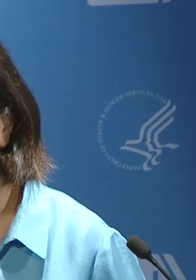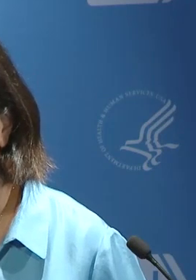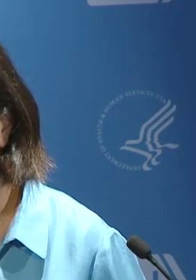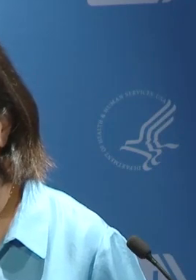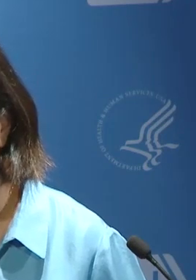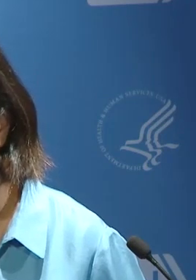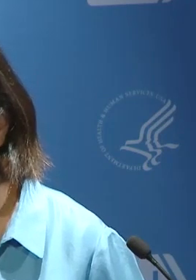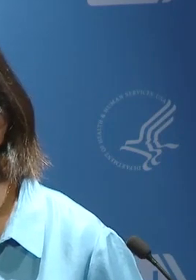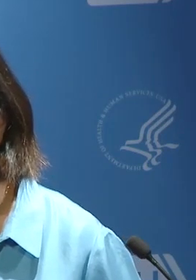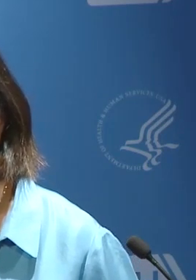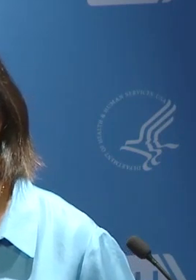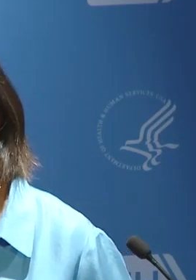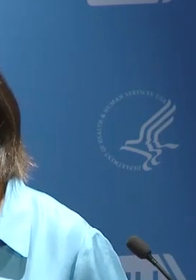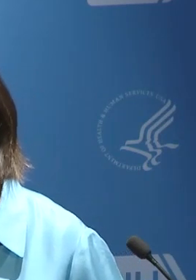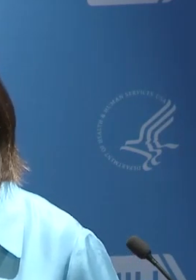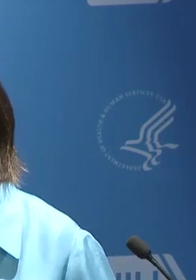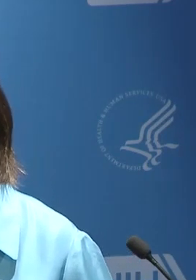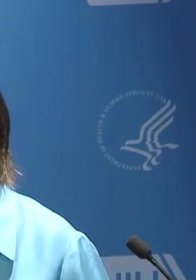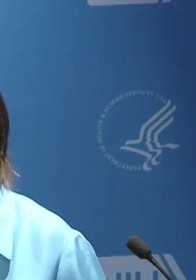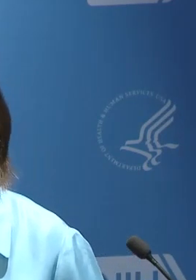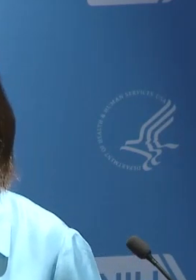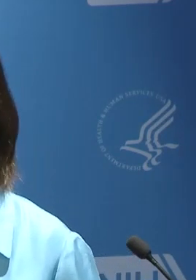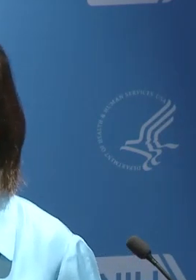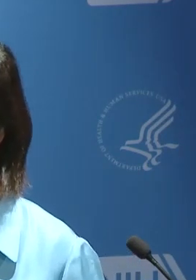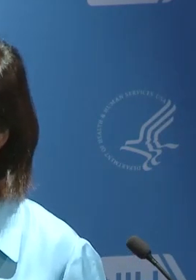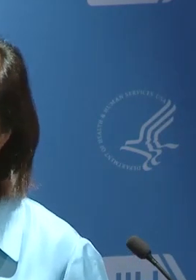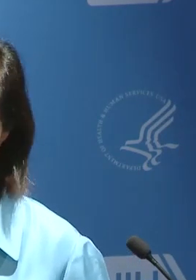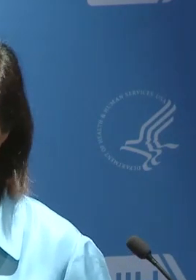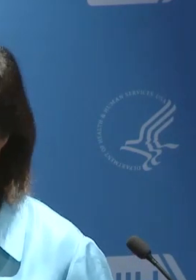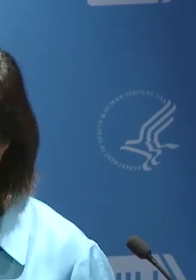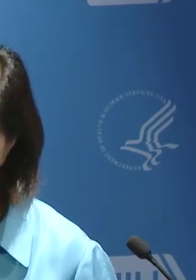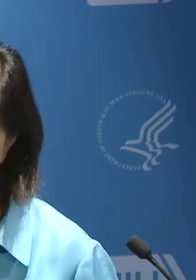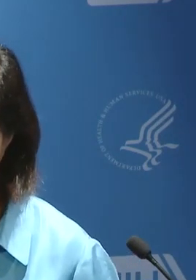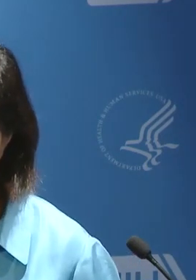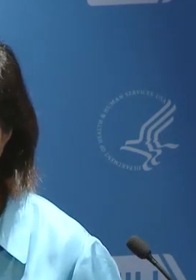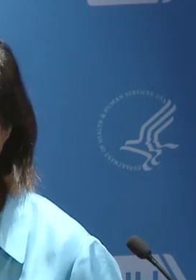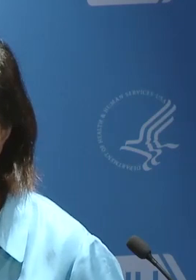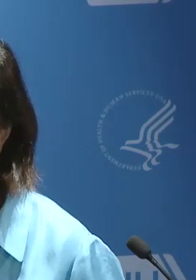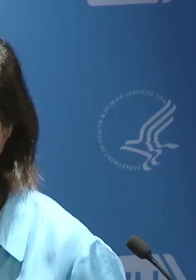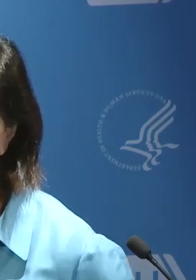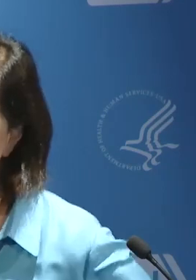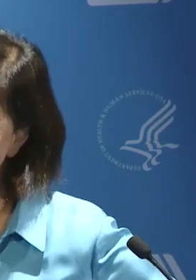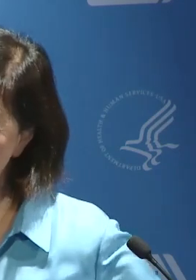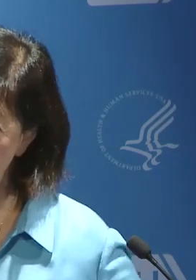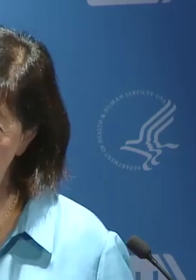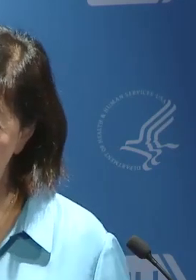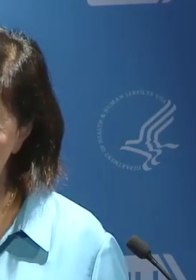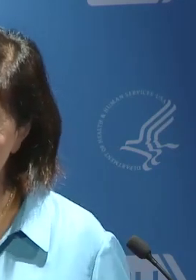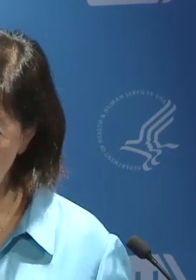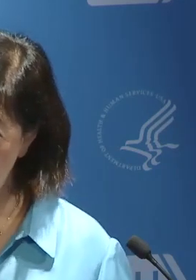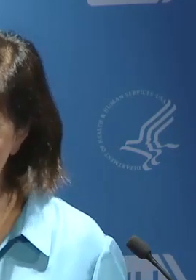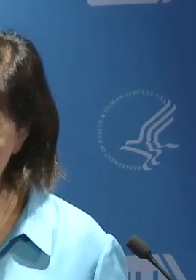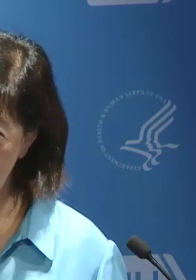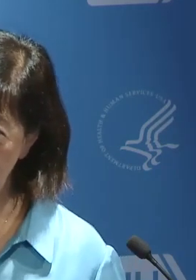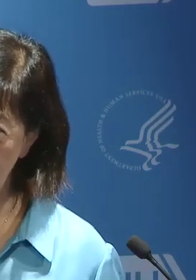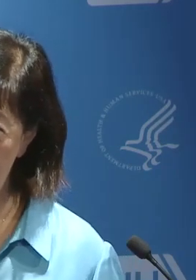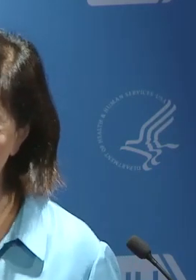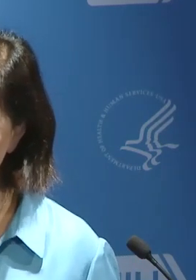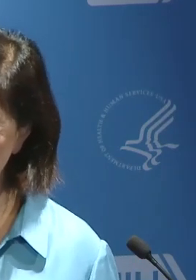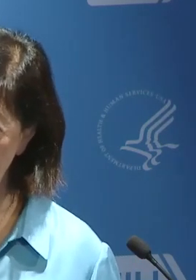WE HAVE AN NLRX 1. WHICH WE